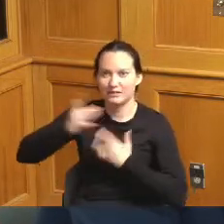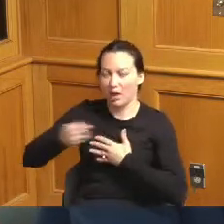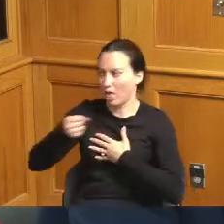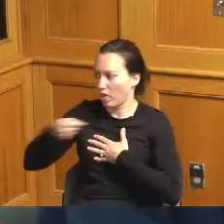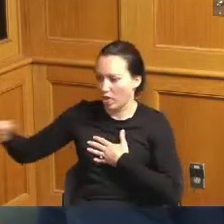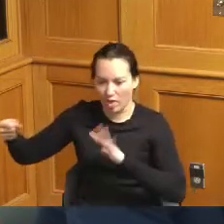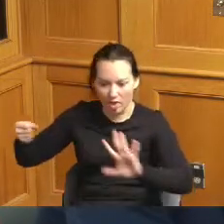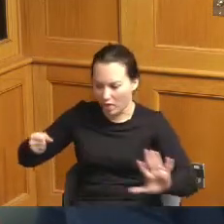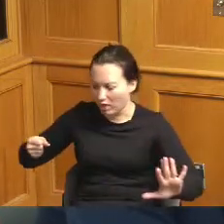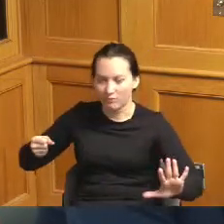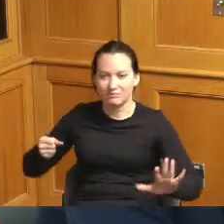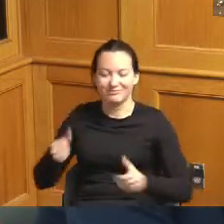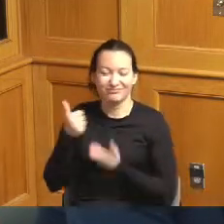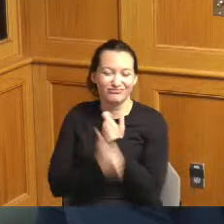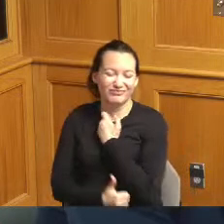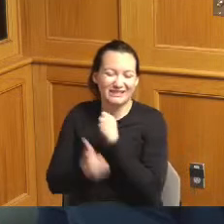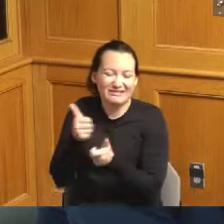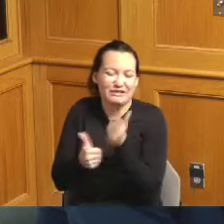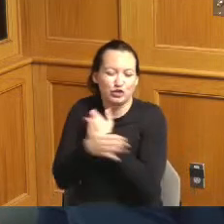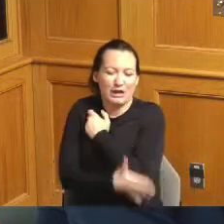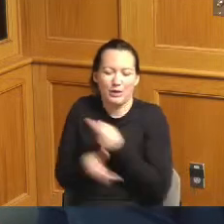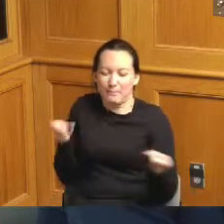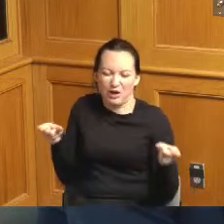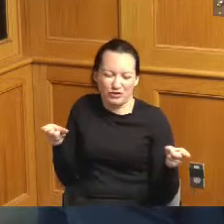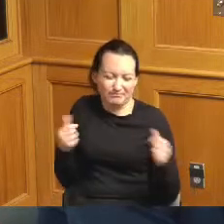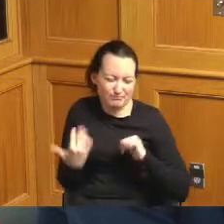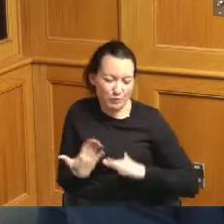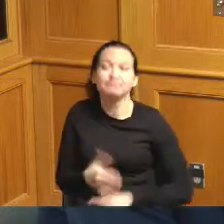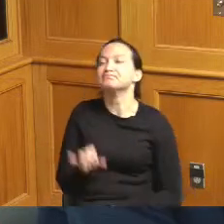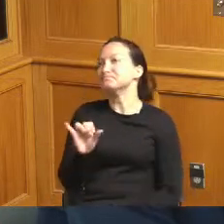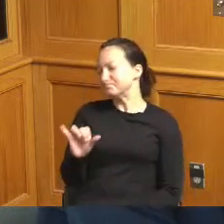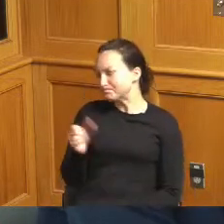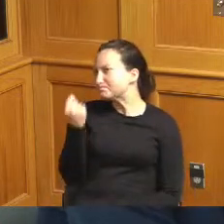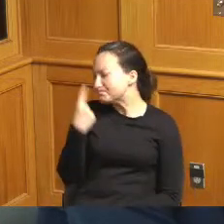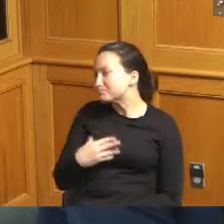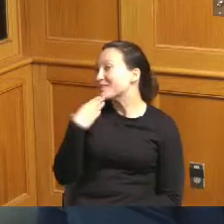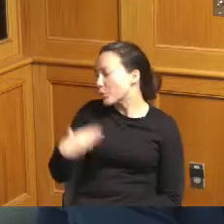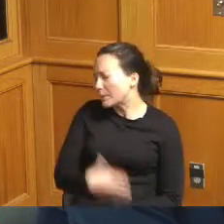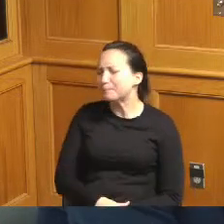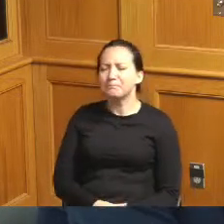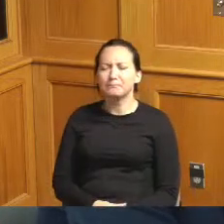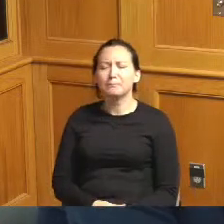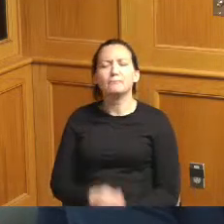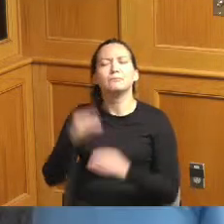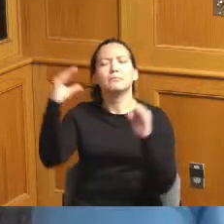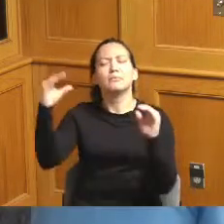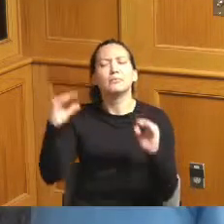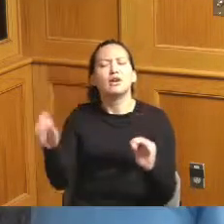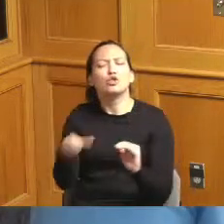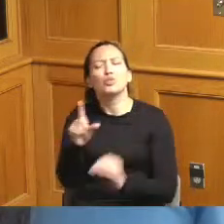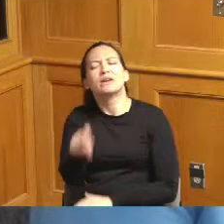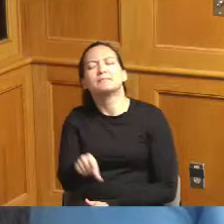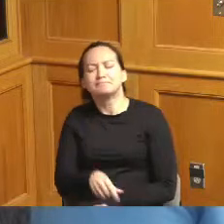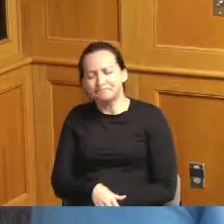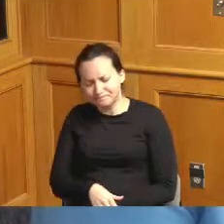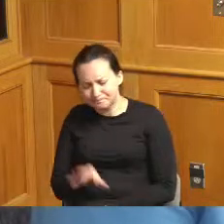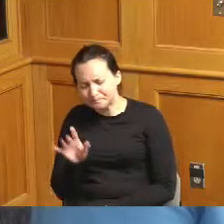it's just how each county is managing it gotcha thank you my other question going back to